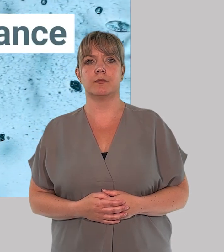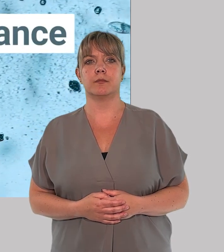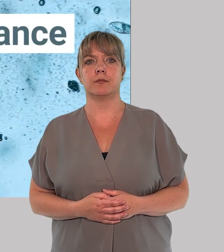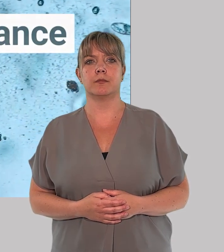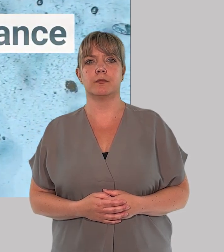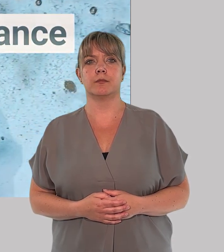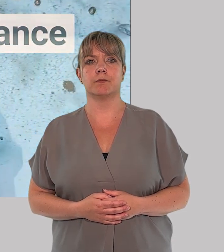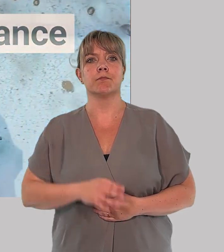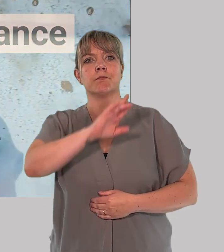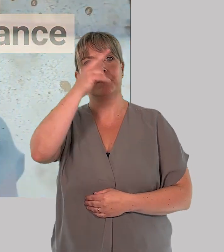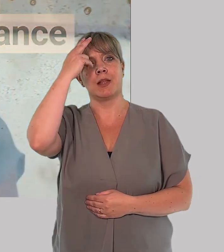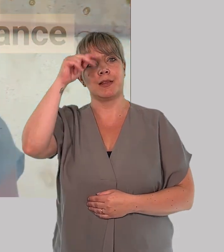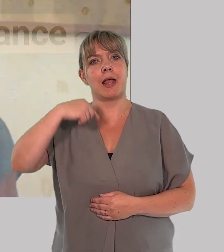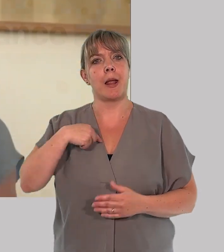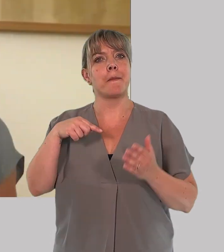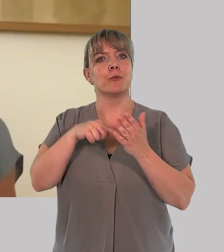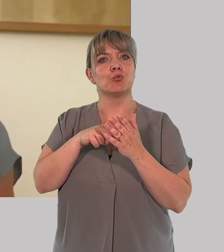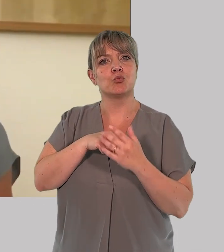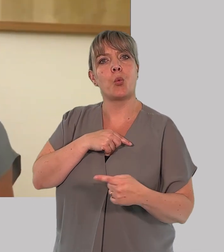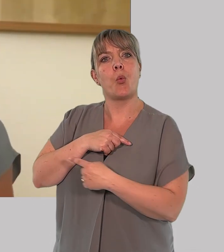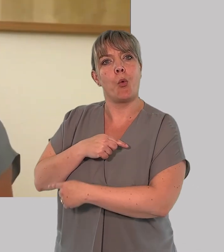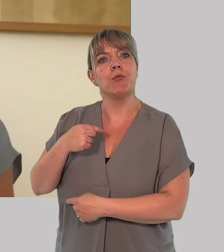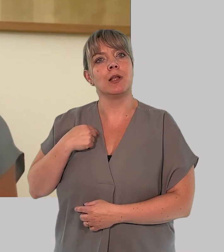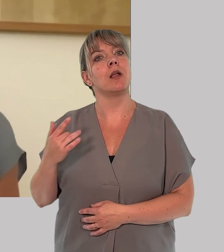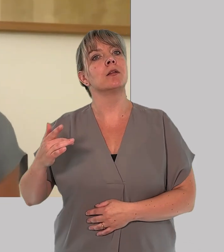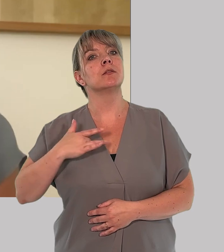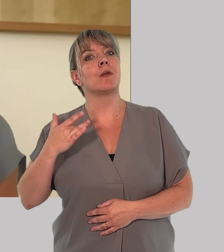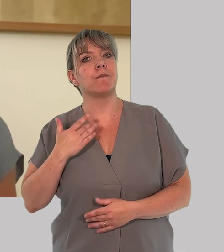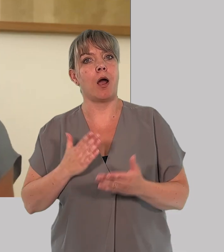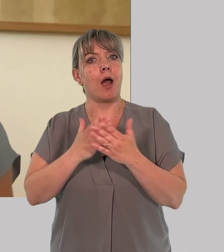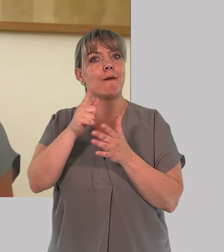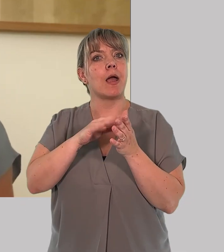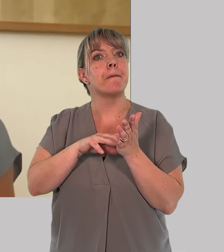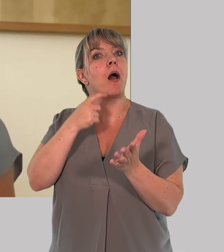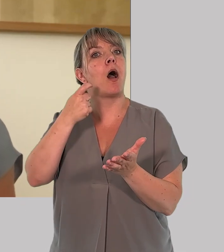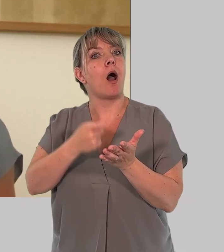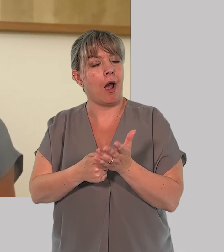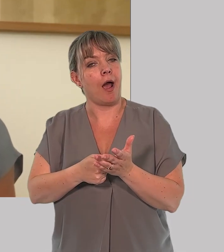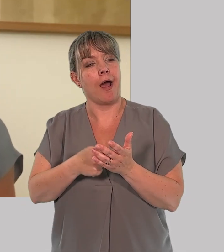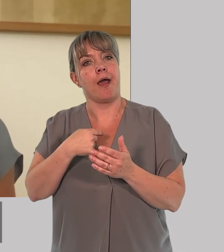Hello, my name is Tori Kinamon and I'm an AMR survivor, patient advocate, and recently graduated